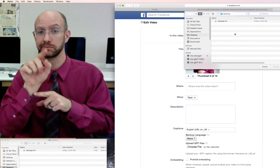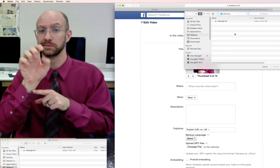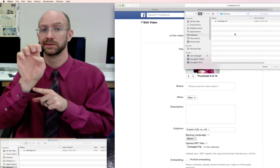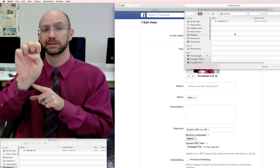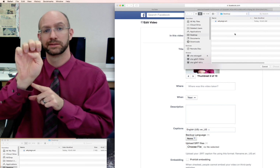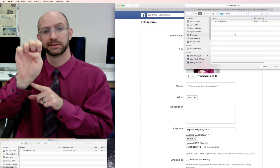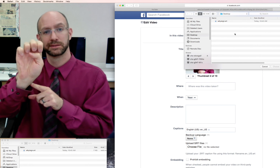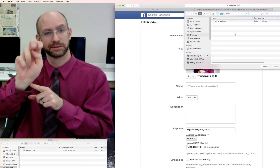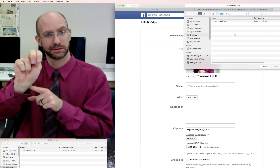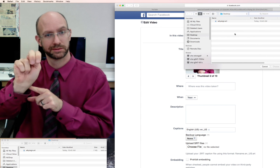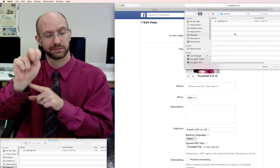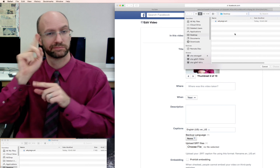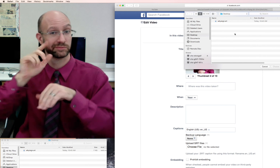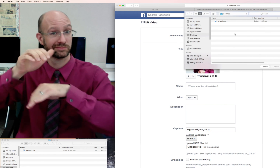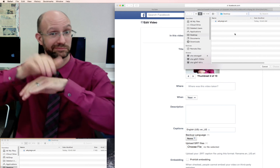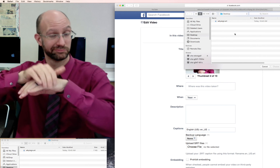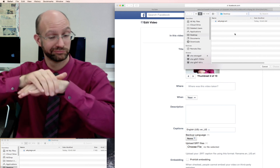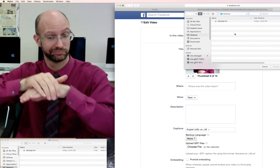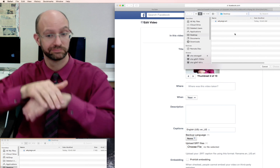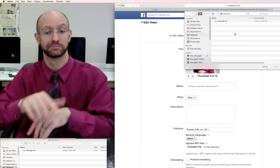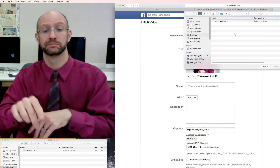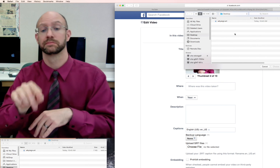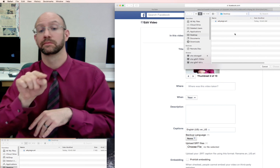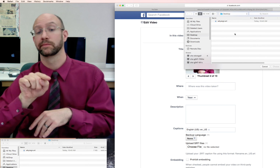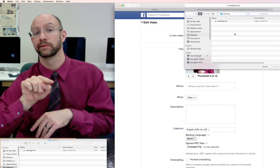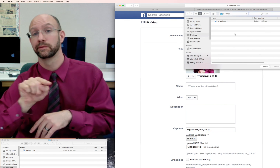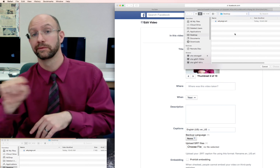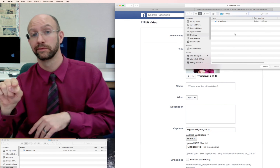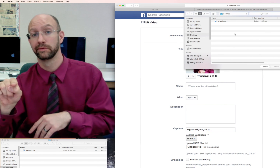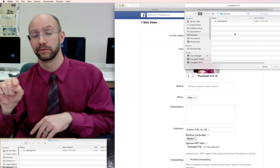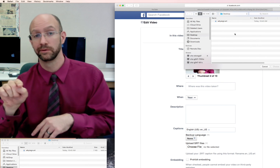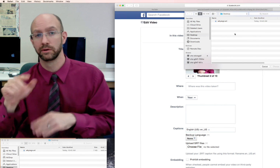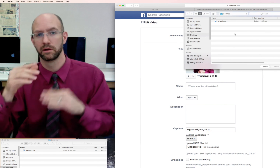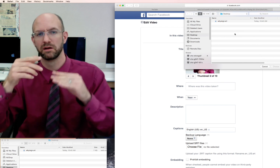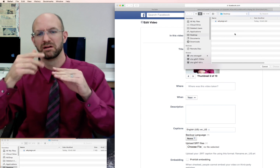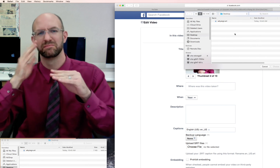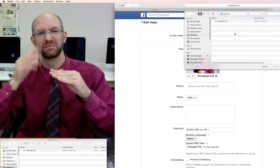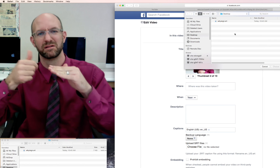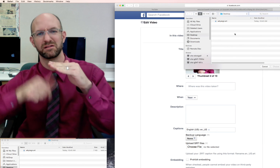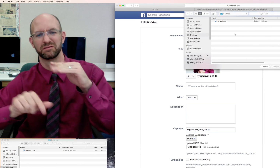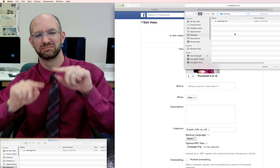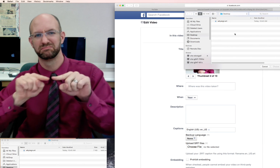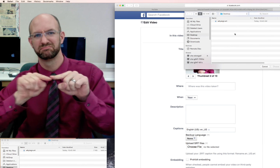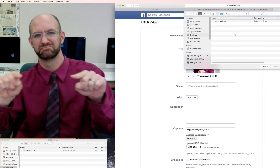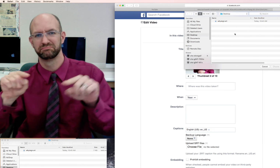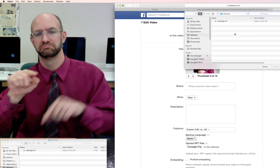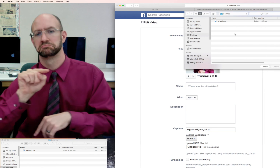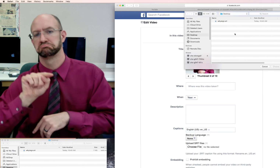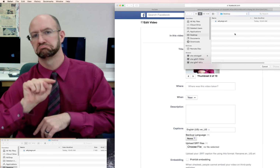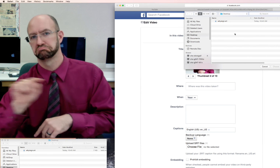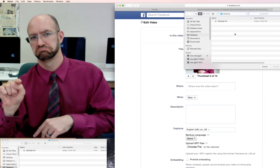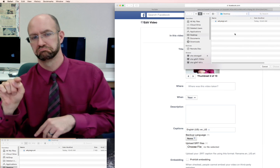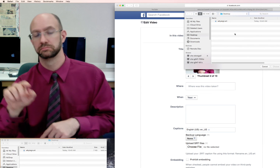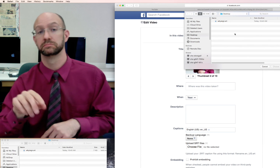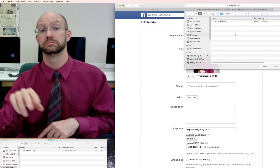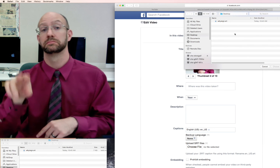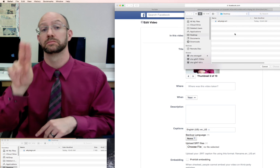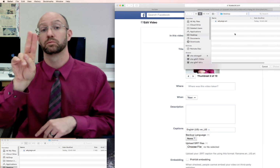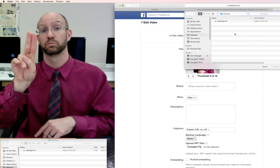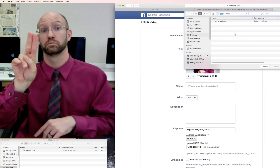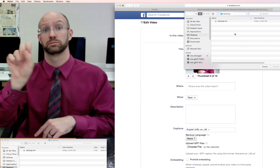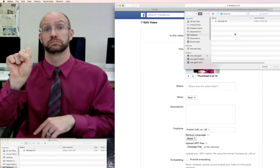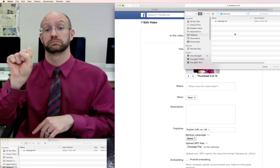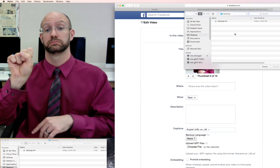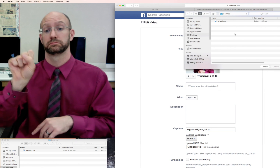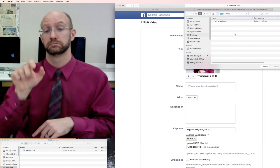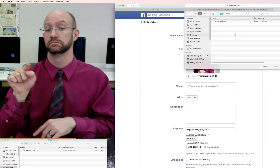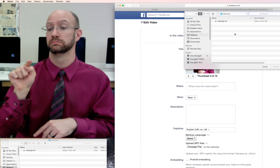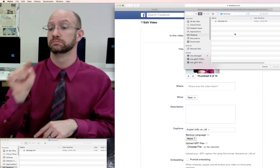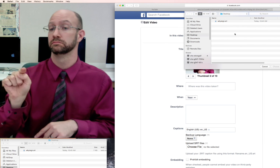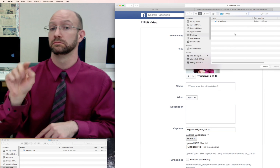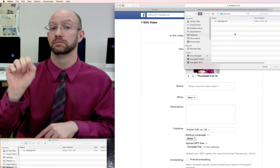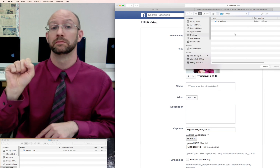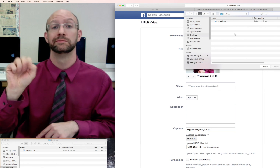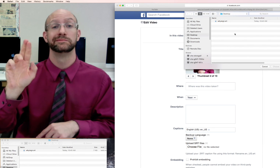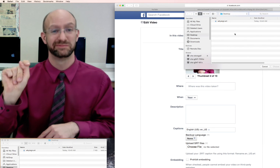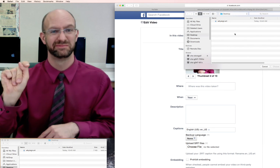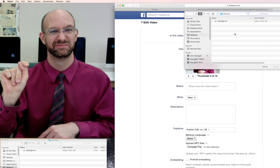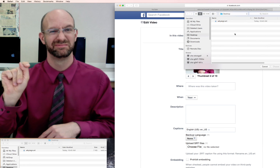.en for English then an underscore and US then .srt.